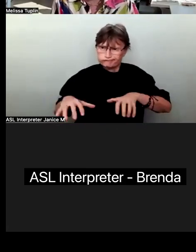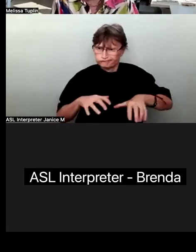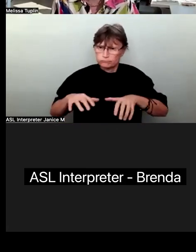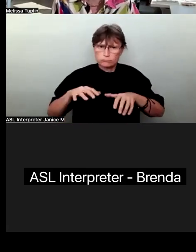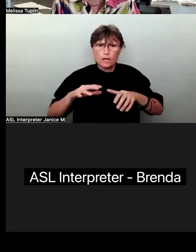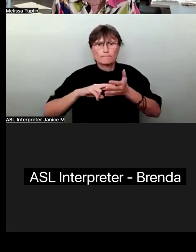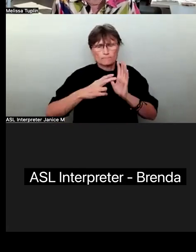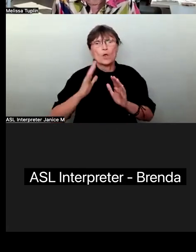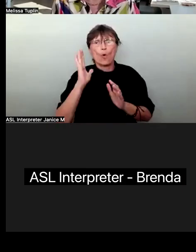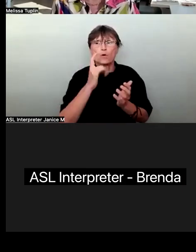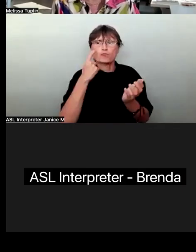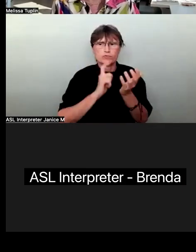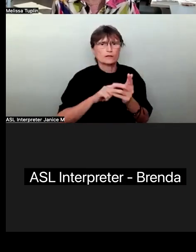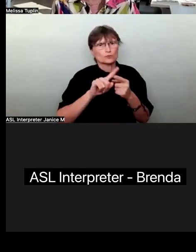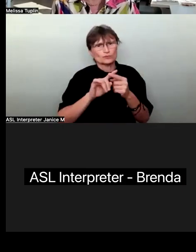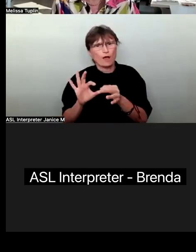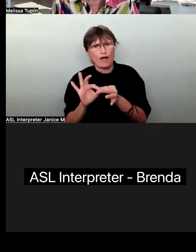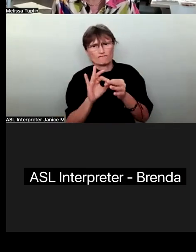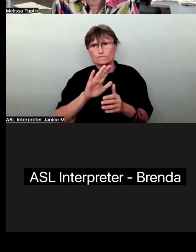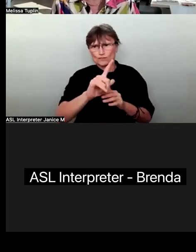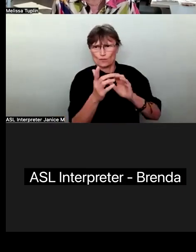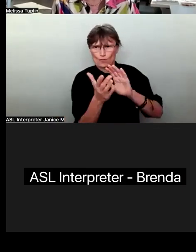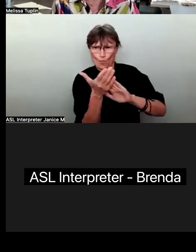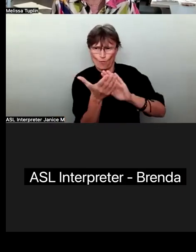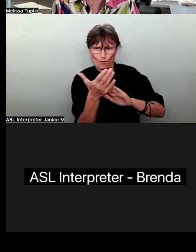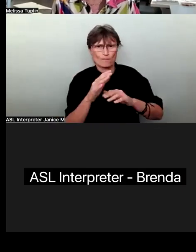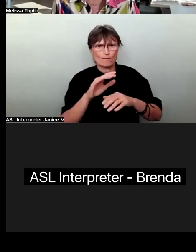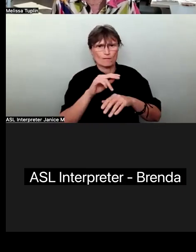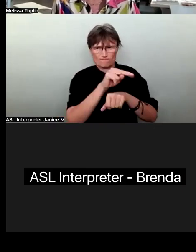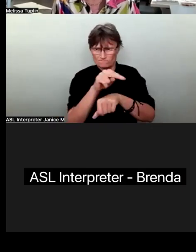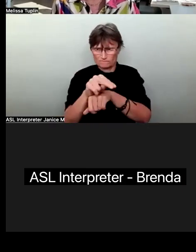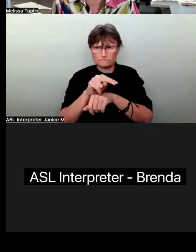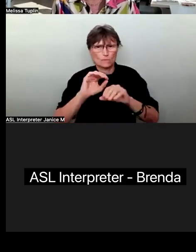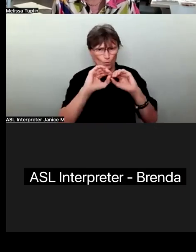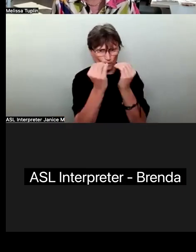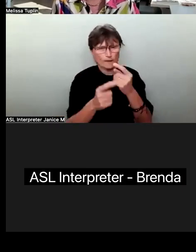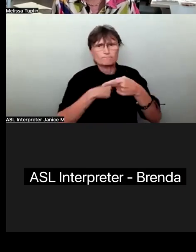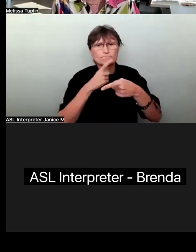governance and how your organization seeks to be in relationship with the people you work with.